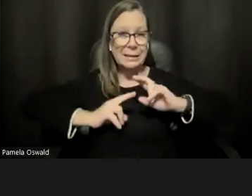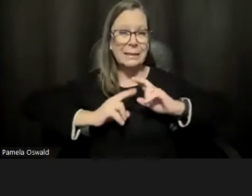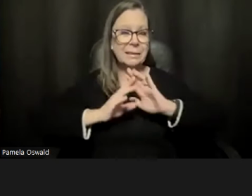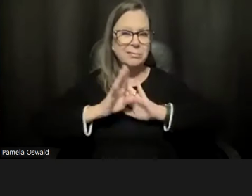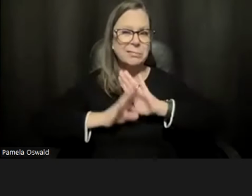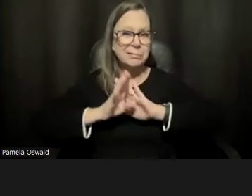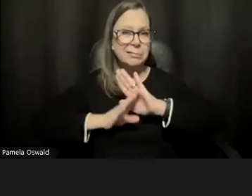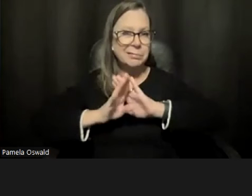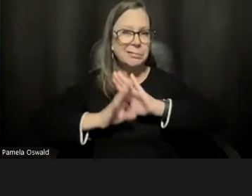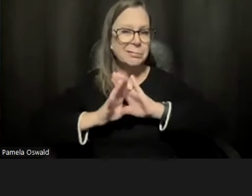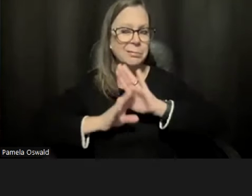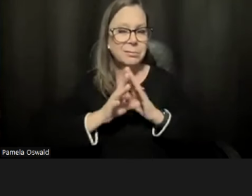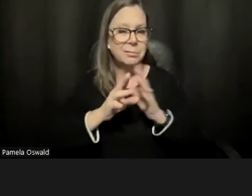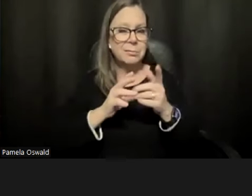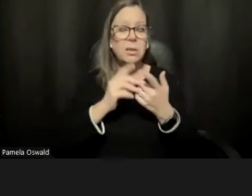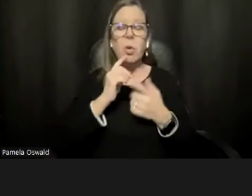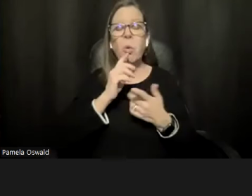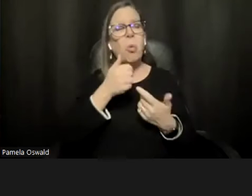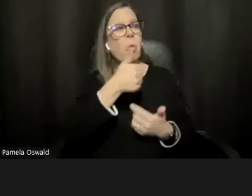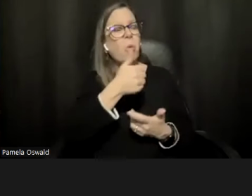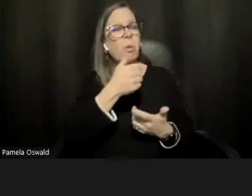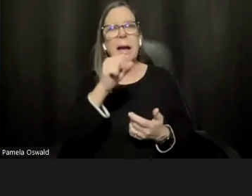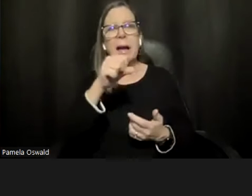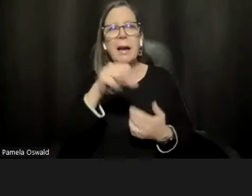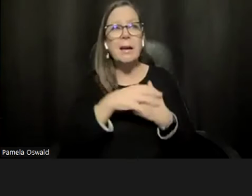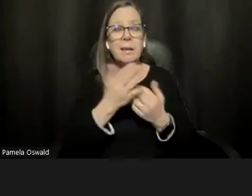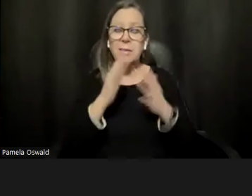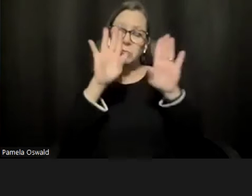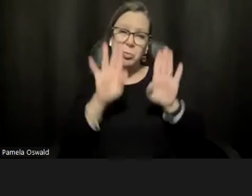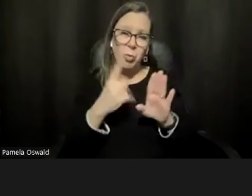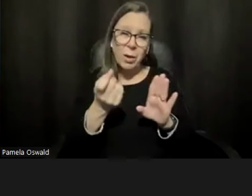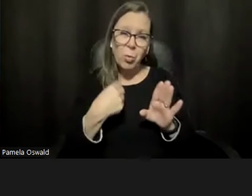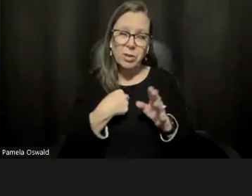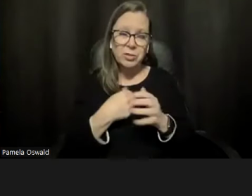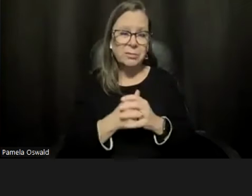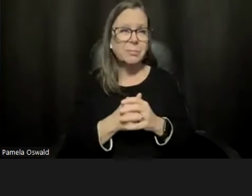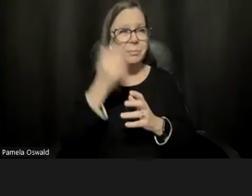Sure. That's a great question.